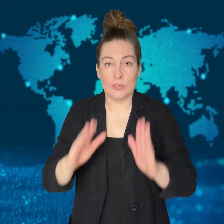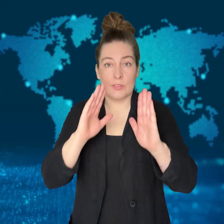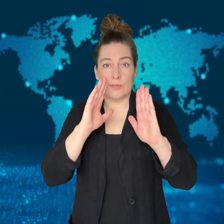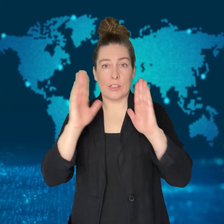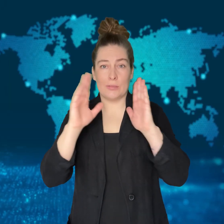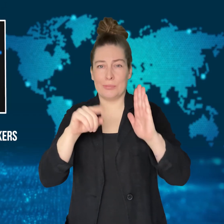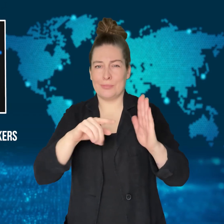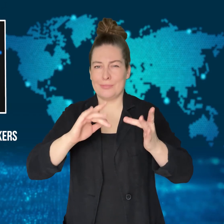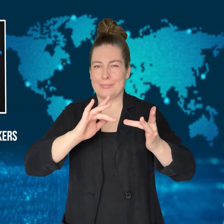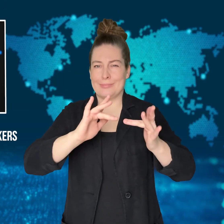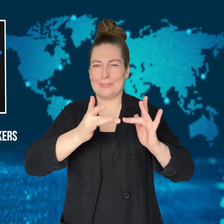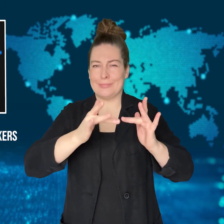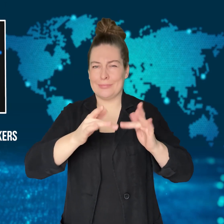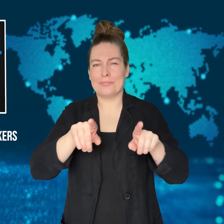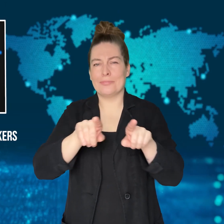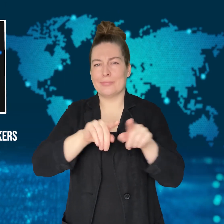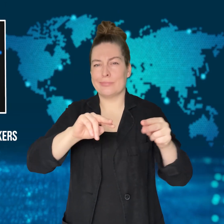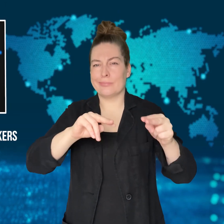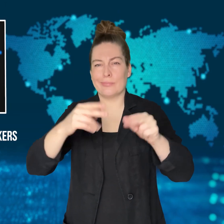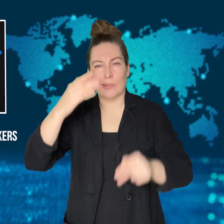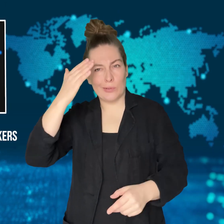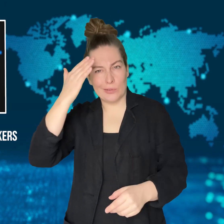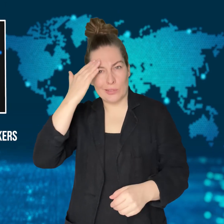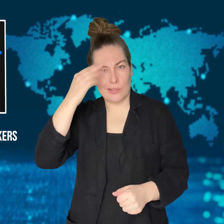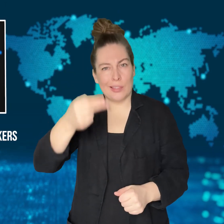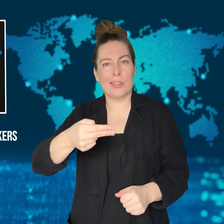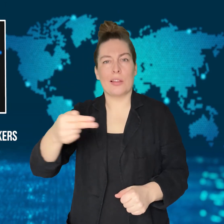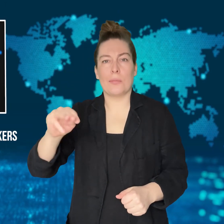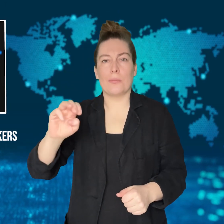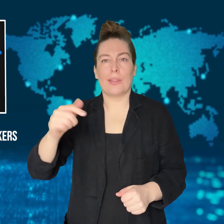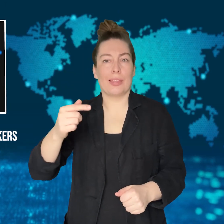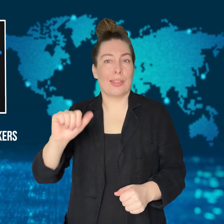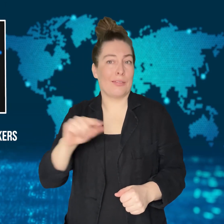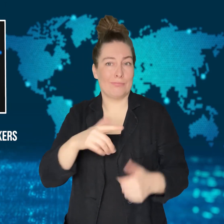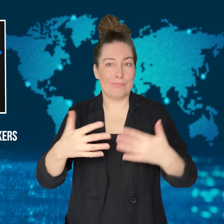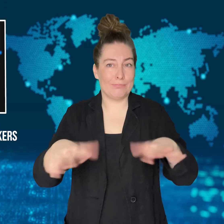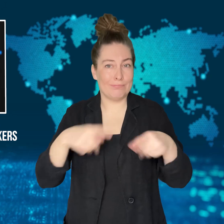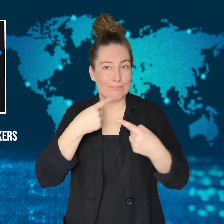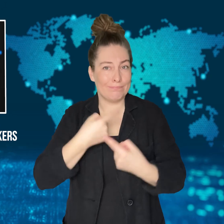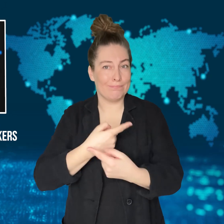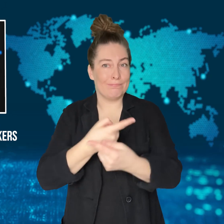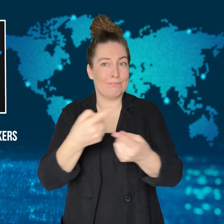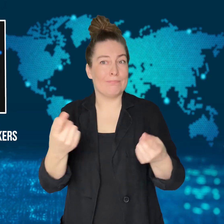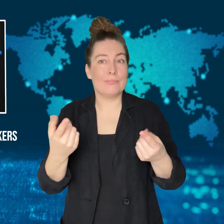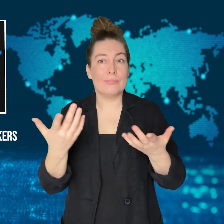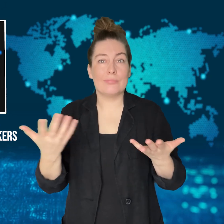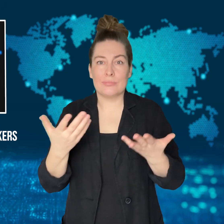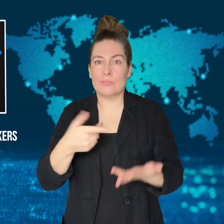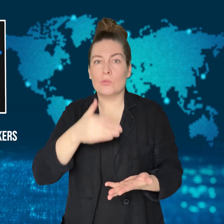[MONIKA]: Facebook - also known as Meta - has announced